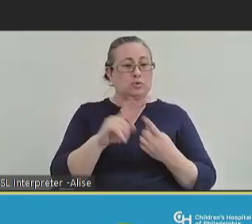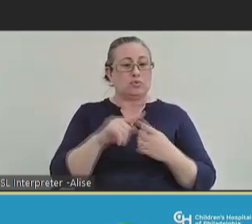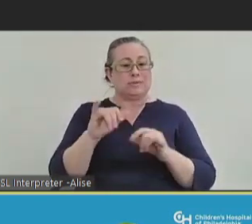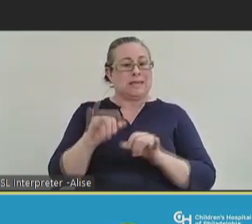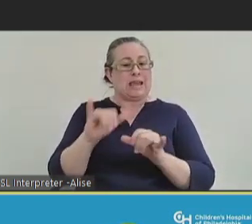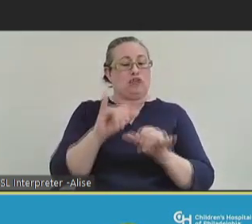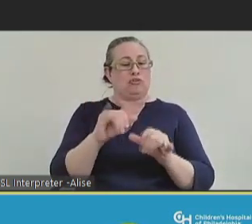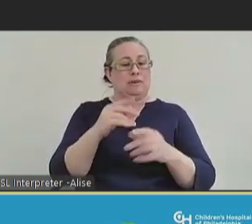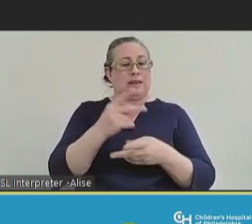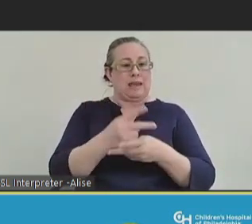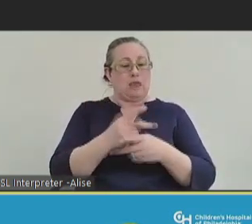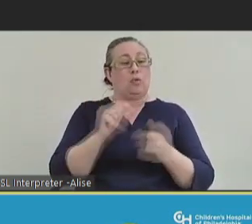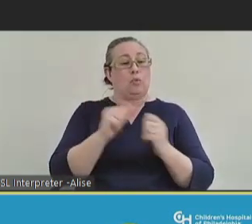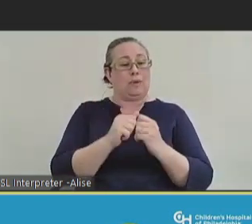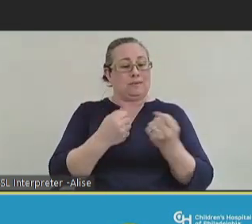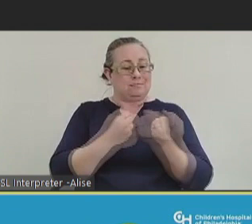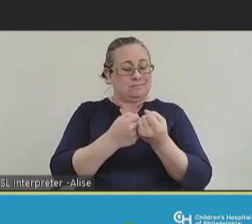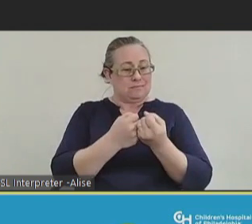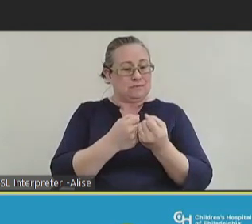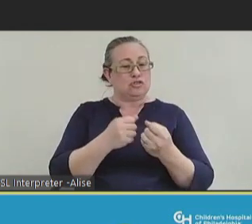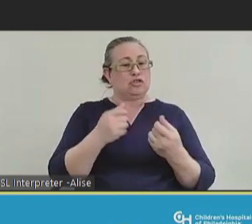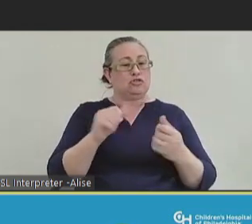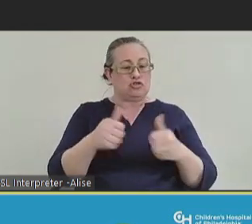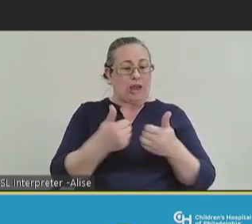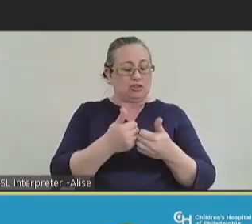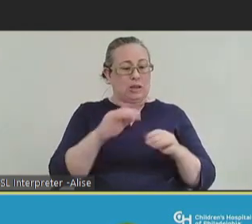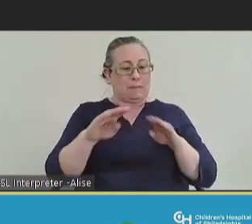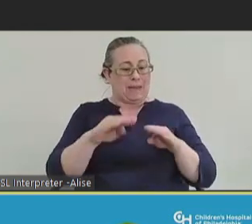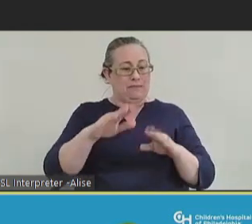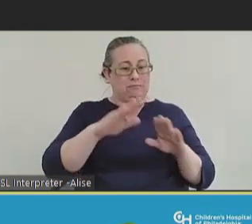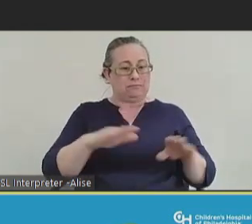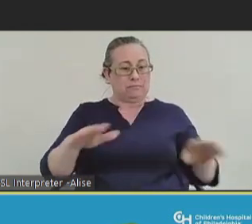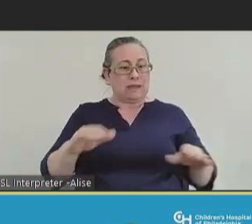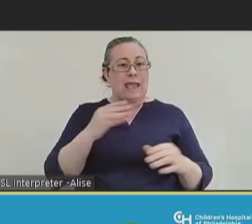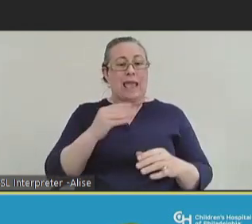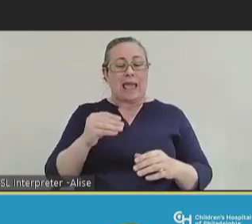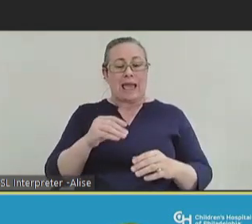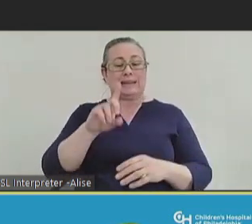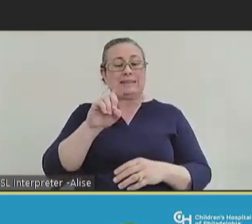children with challenging behaviors, as well as pathways that address de-escalation interventions